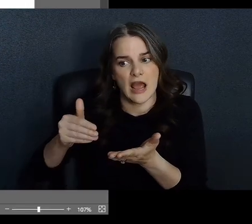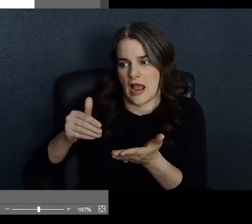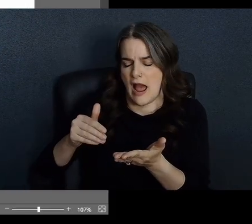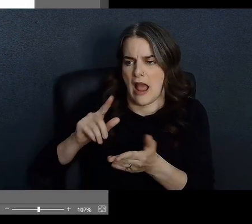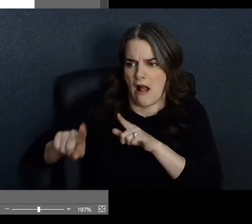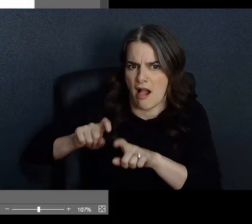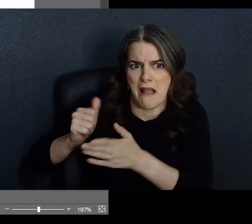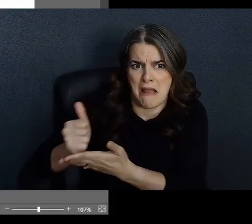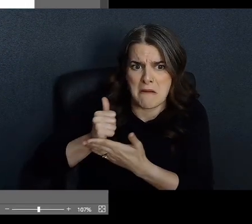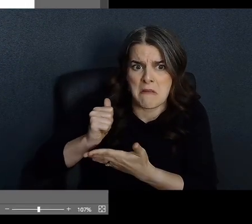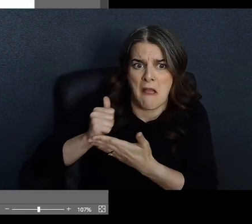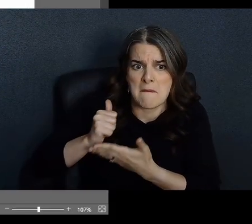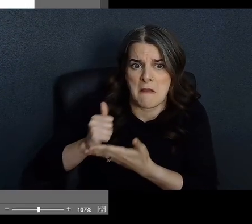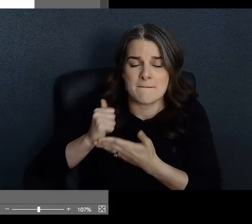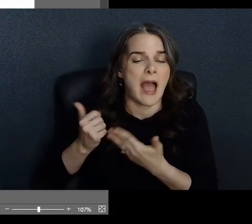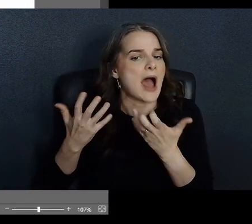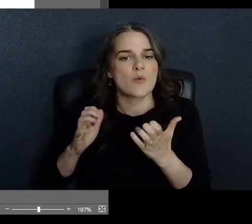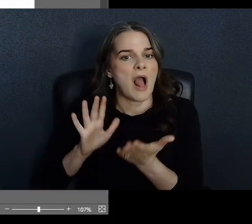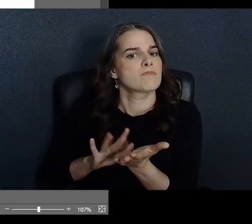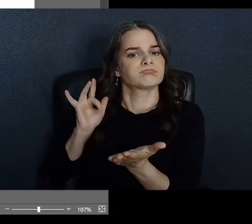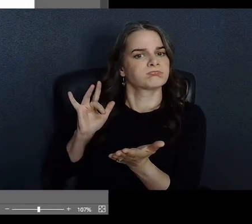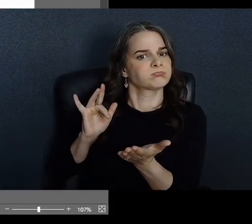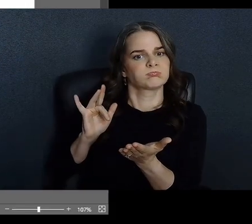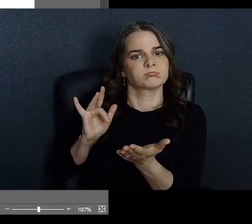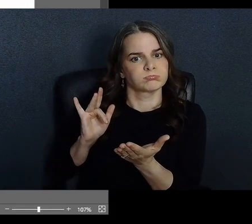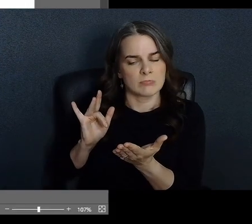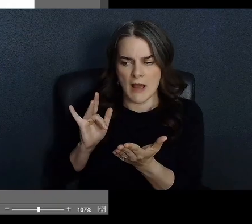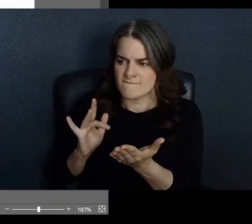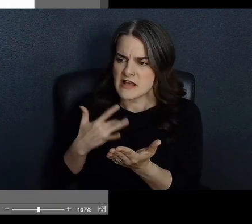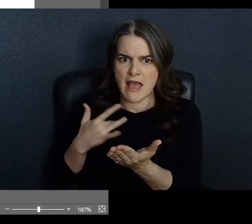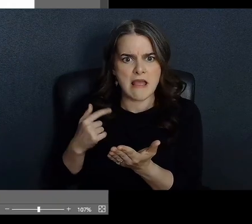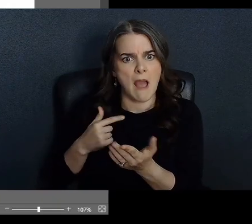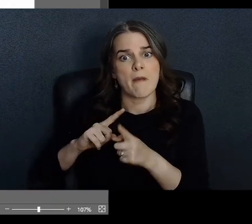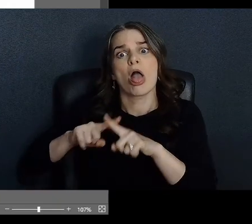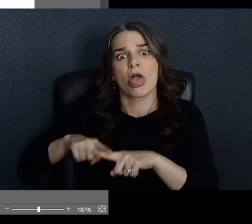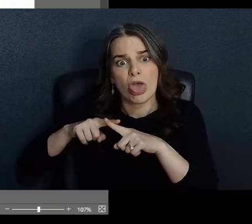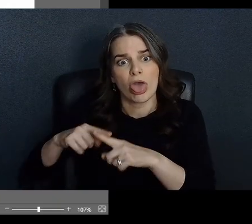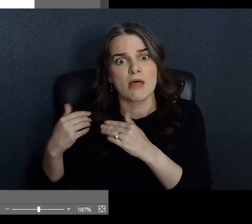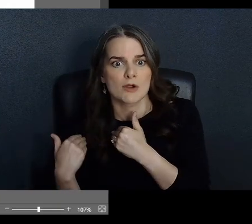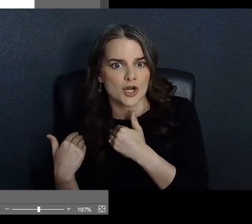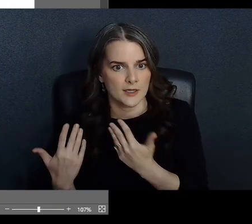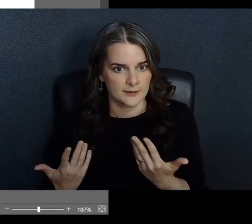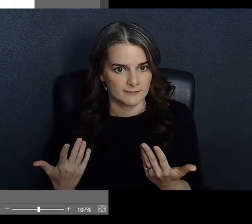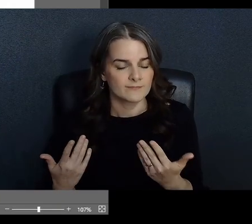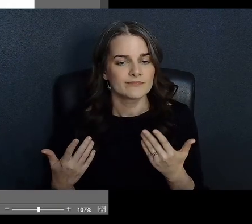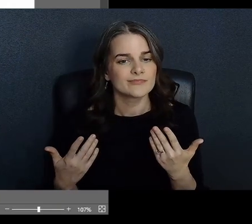or make them feel like I'm a burden. So with technology, things like using Uber, using